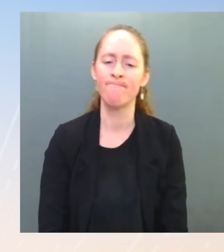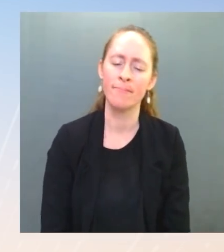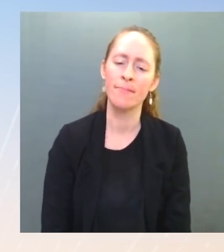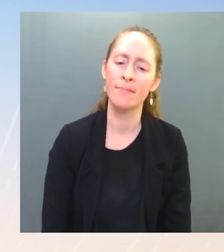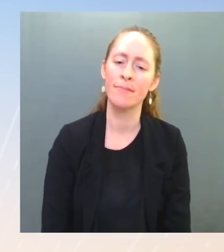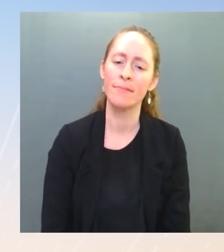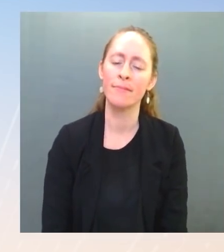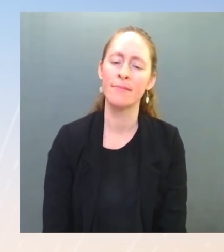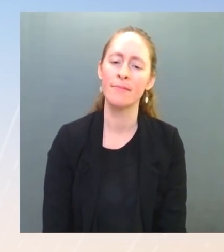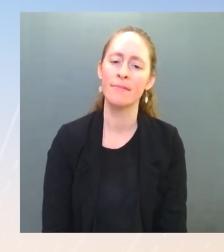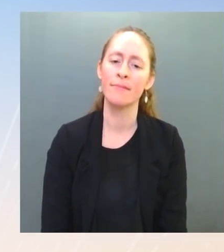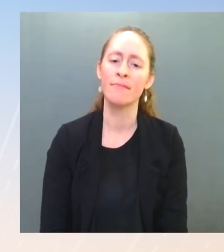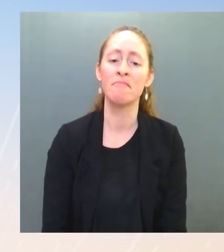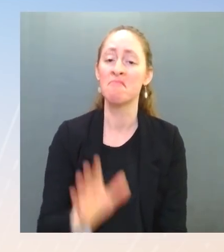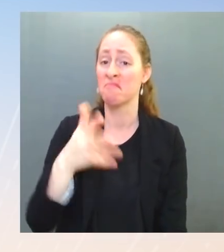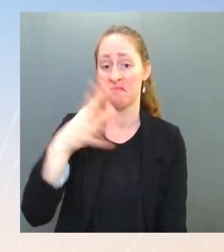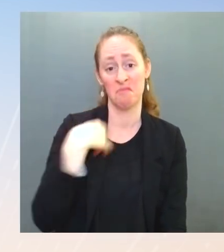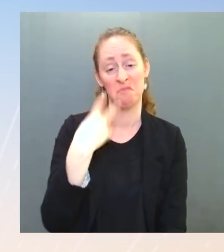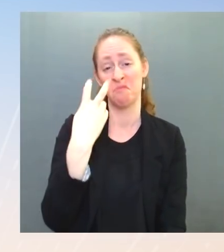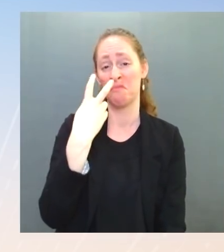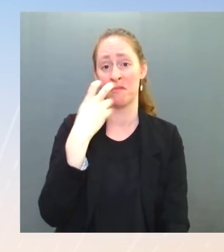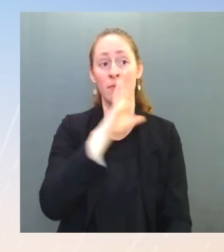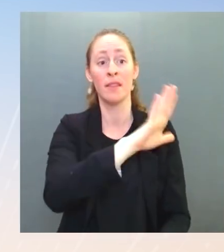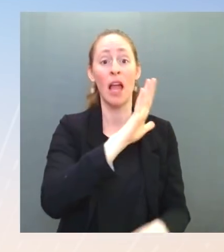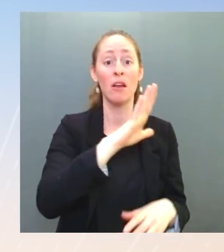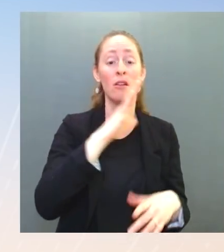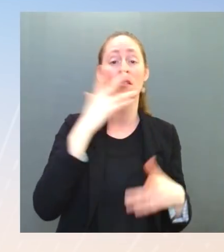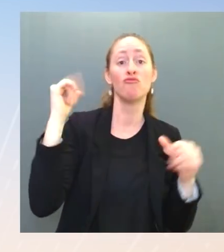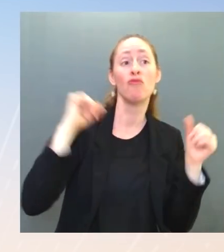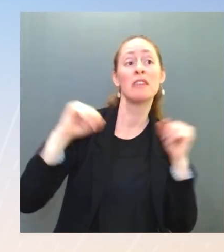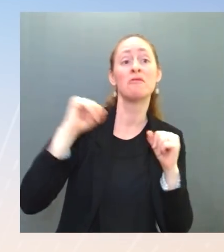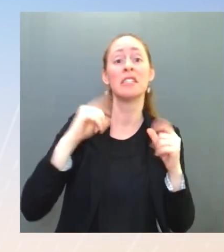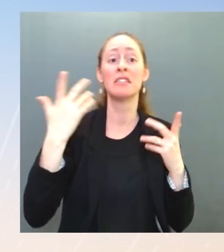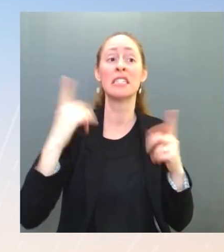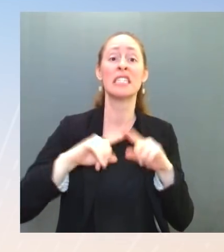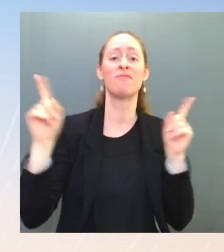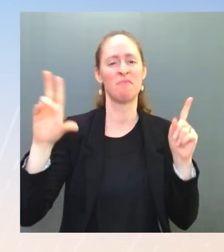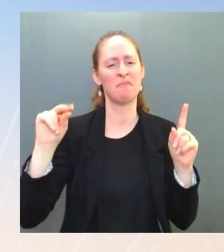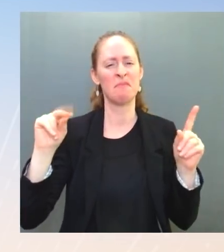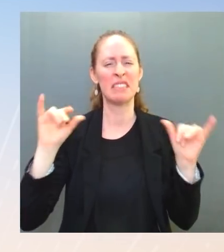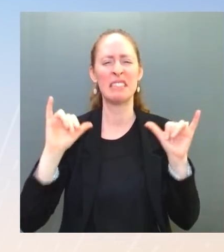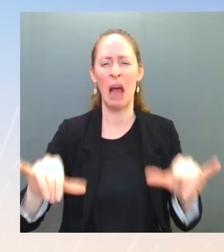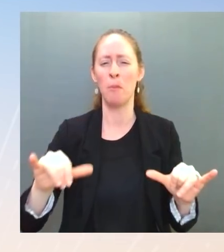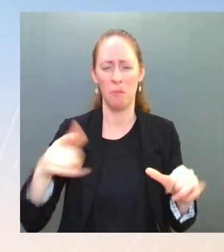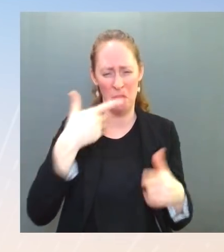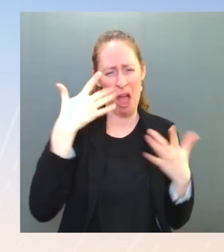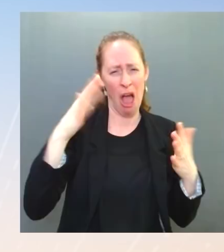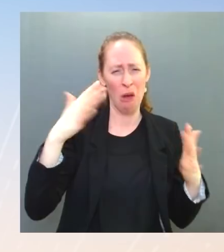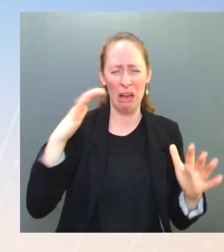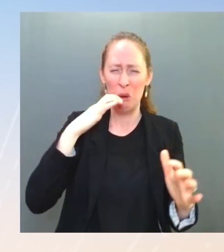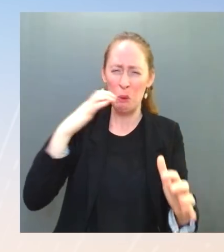And certainly, changes in leadership reflect a continuation of the type of atrocities we've seen, or the type of approach that we've seen